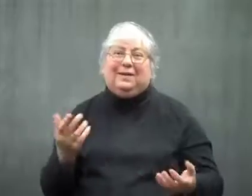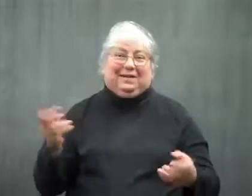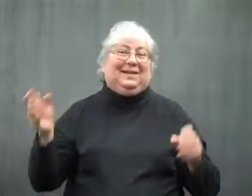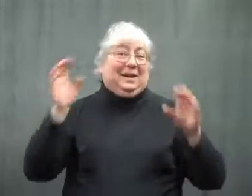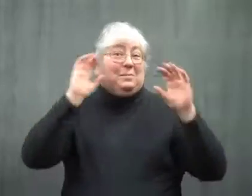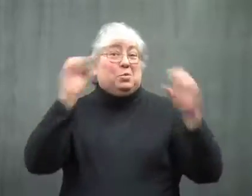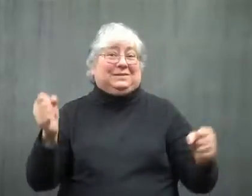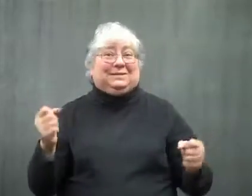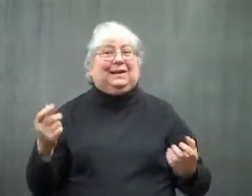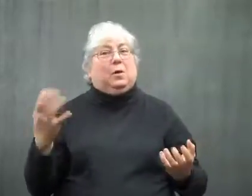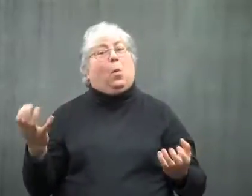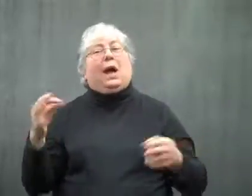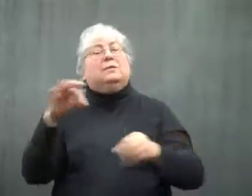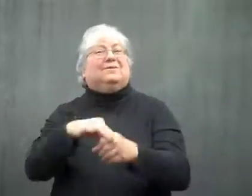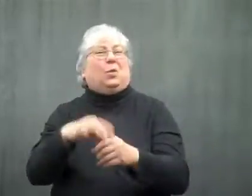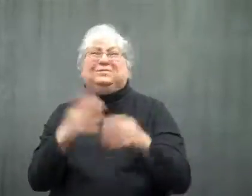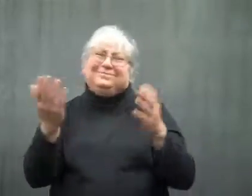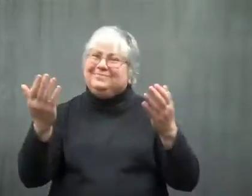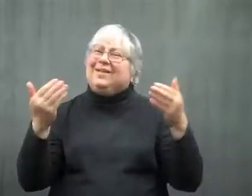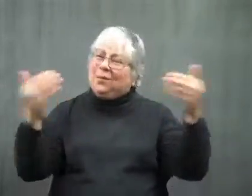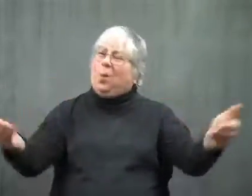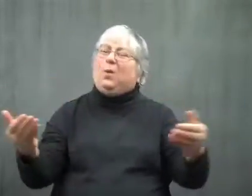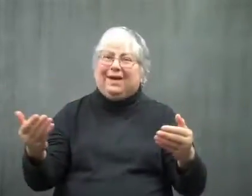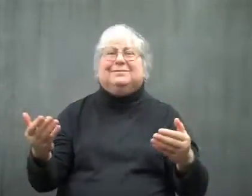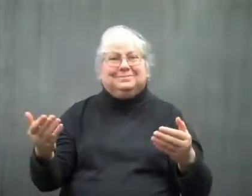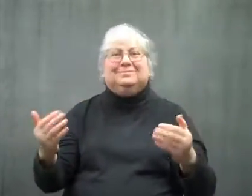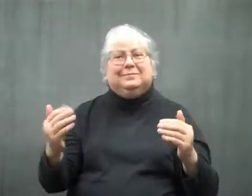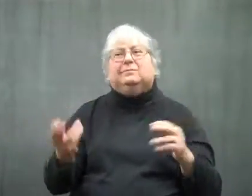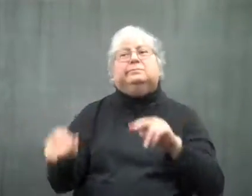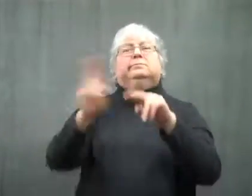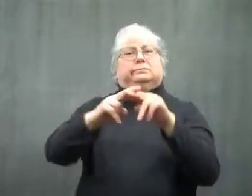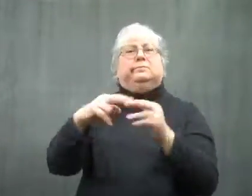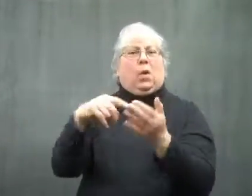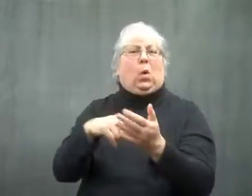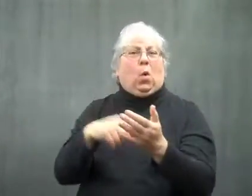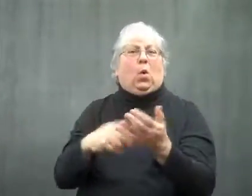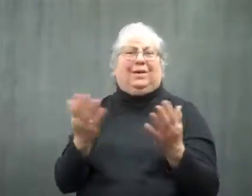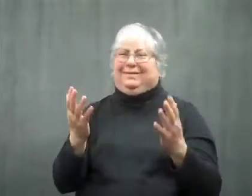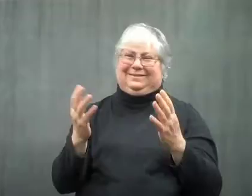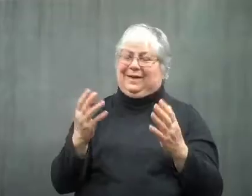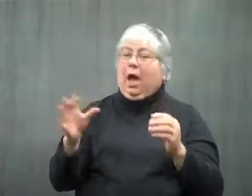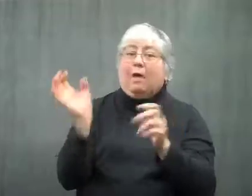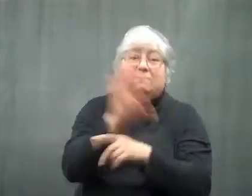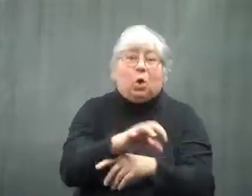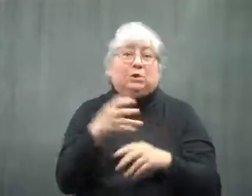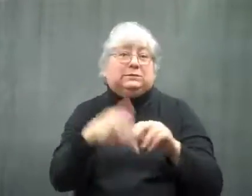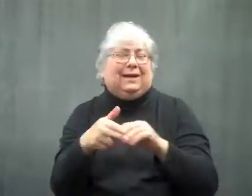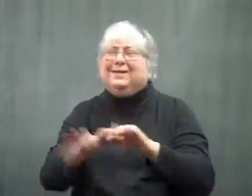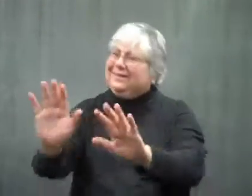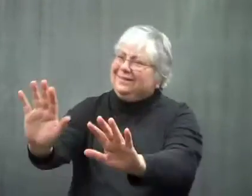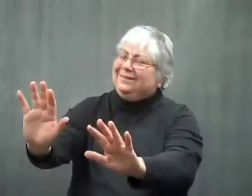The President wants a vote on just the debt ceiling without demands for cuts.